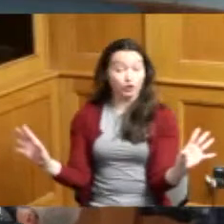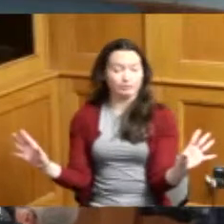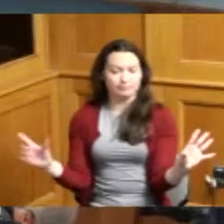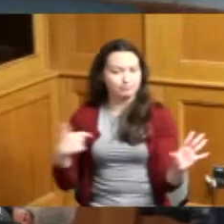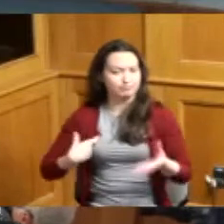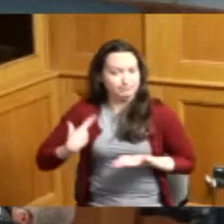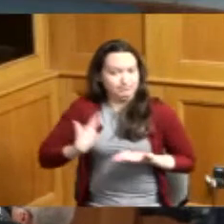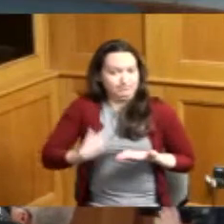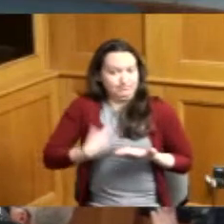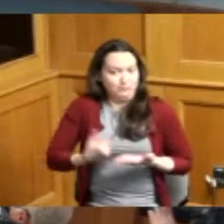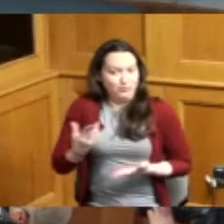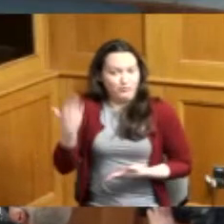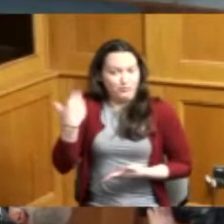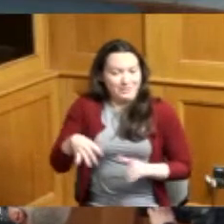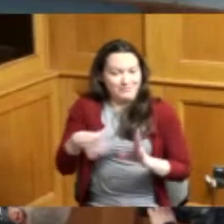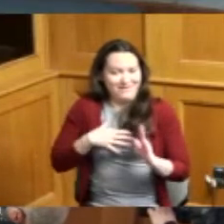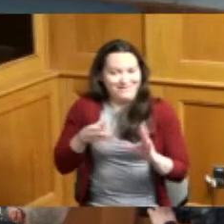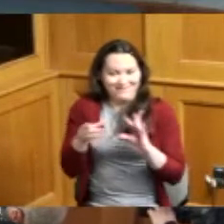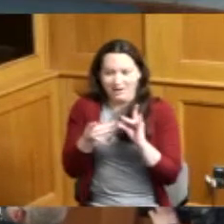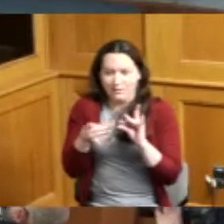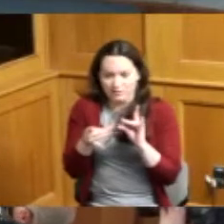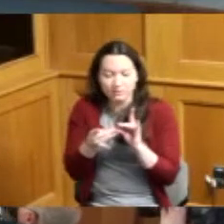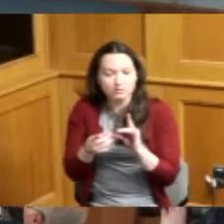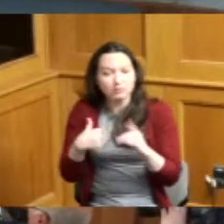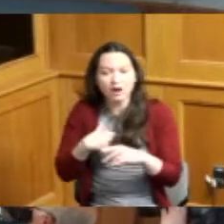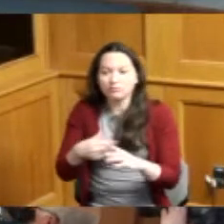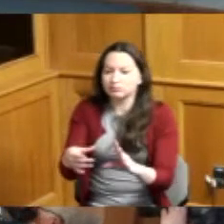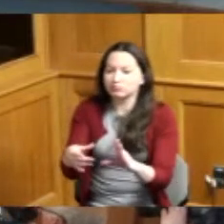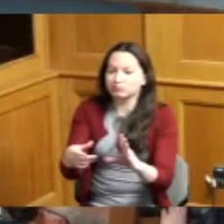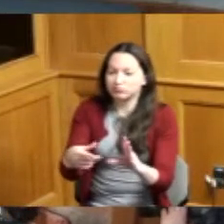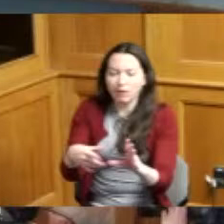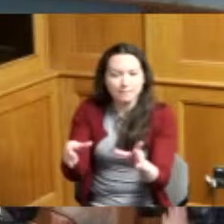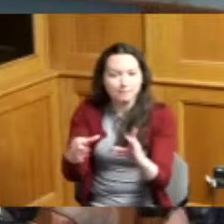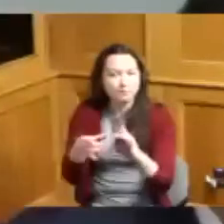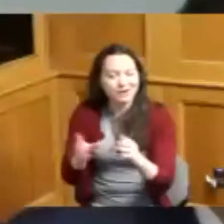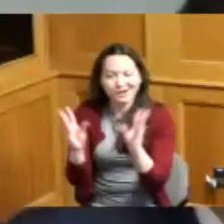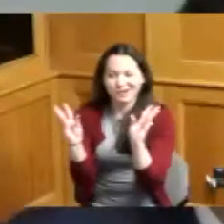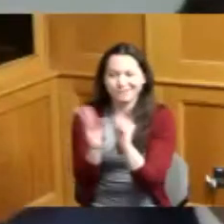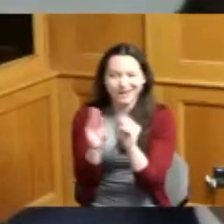this at the beginning in my comments and I also even said it in the in the meeting on on Tuesday